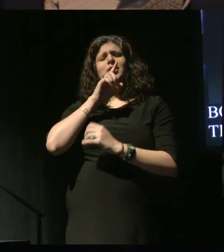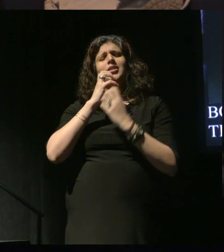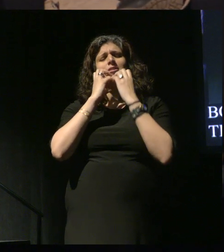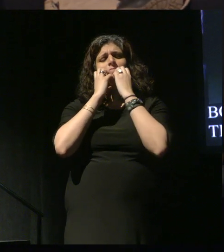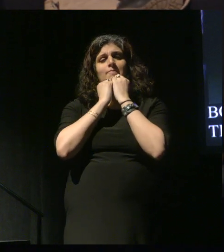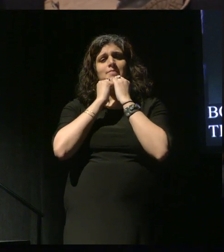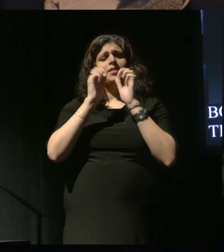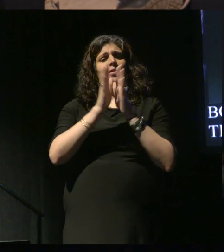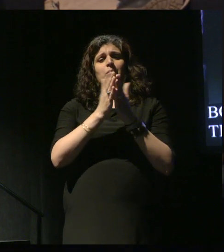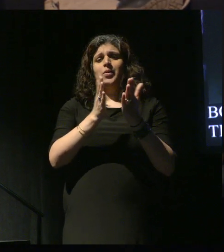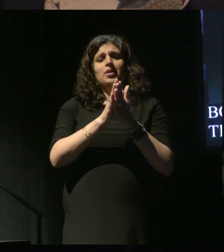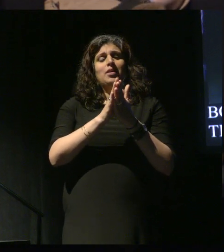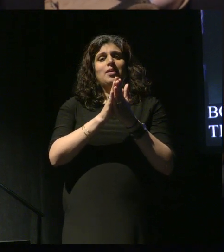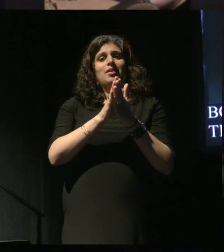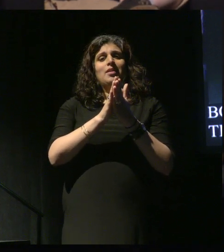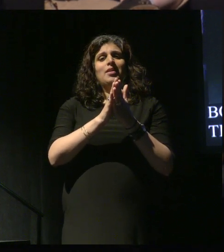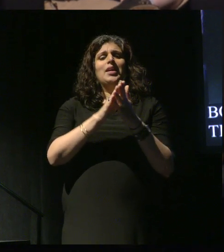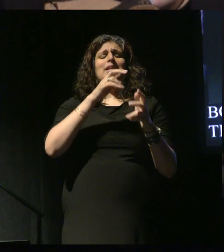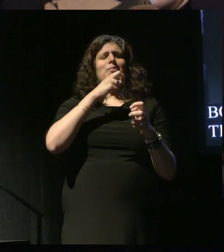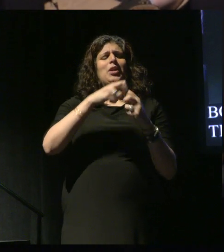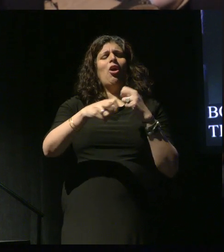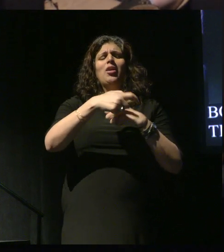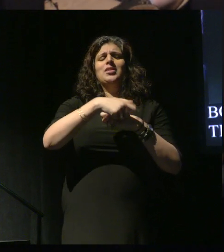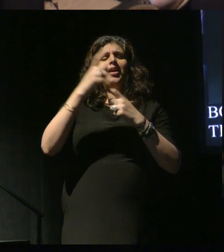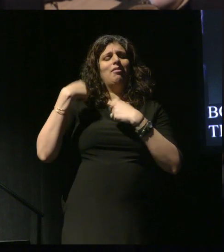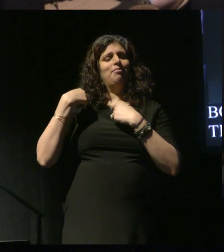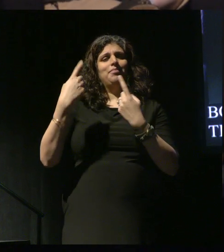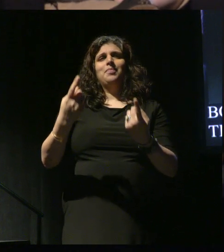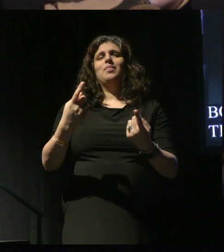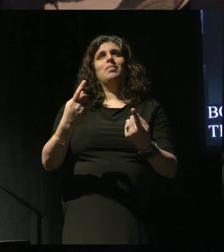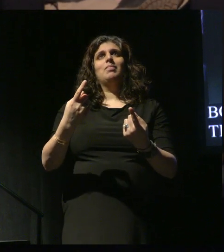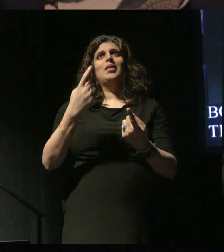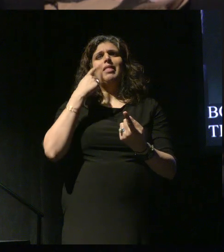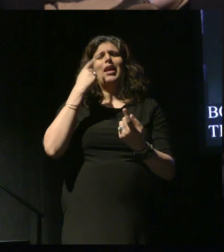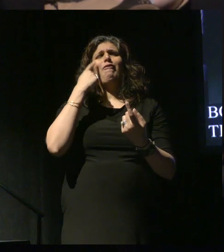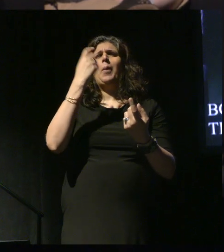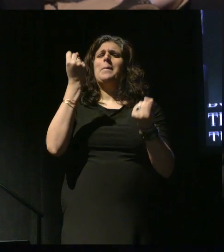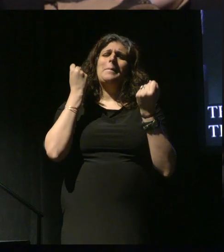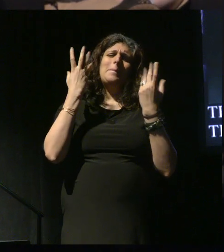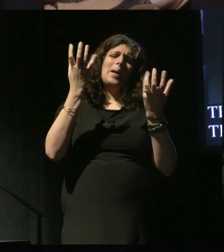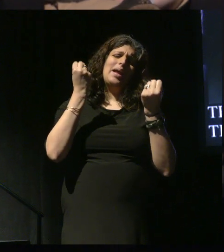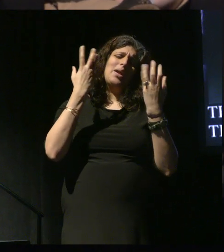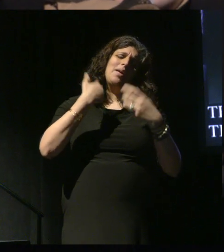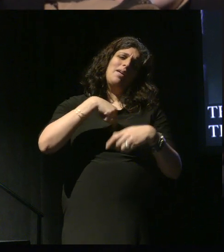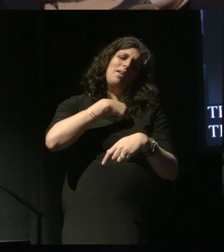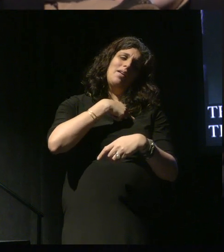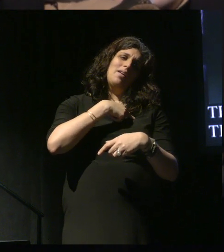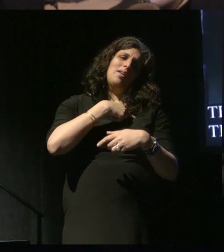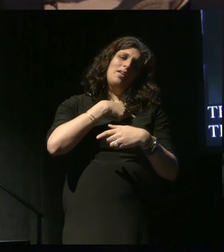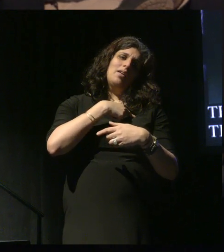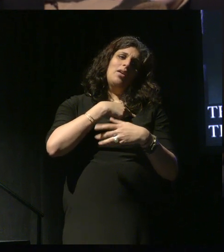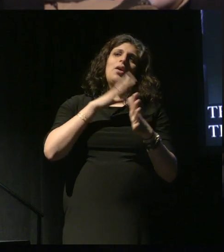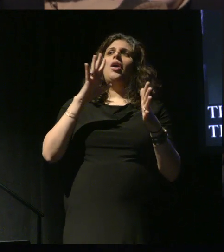You know, like, it's been a hard time, I think for so many of us, right. Okay, it's starting, it happening.